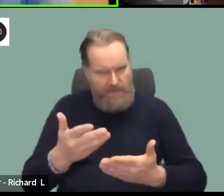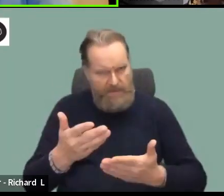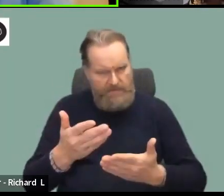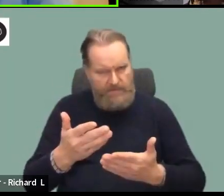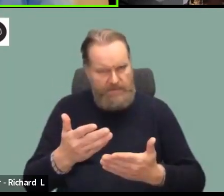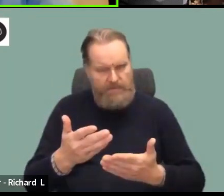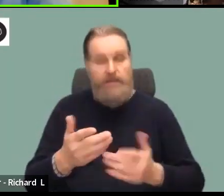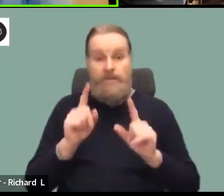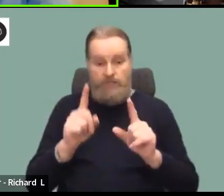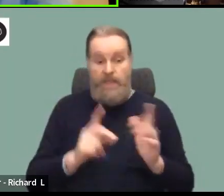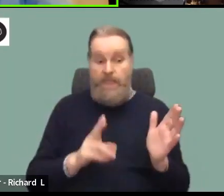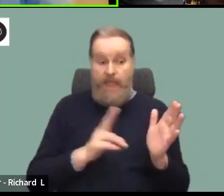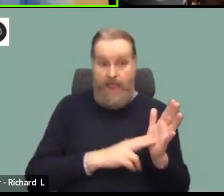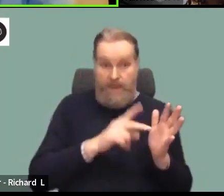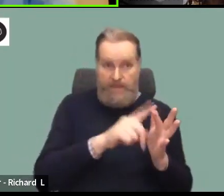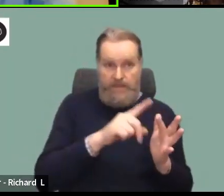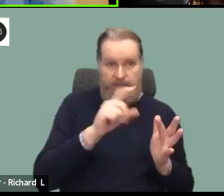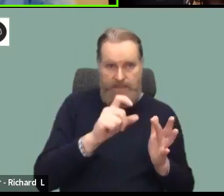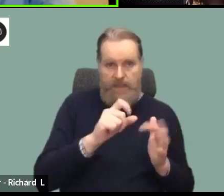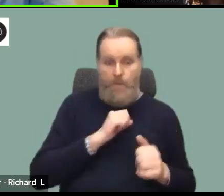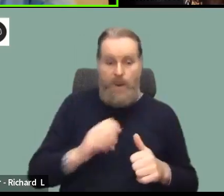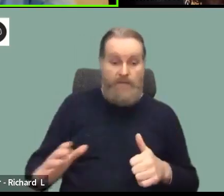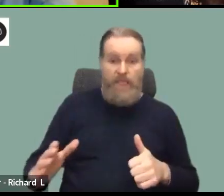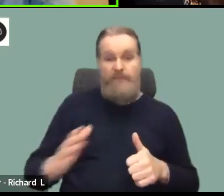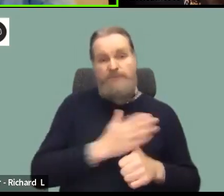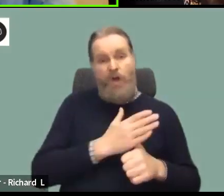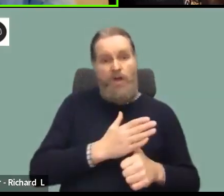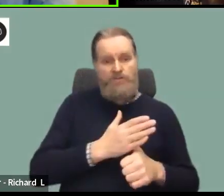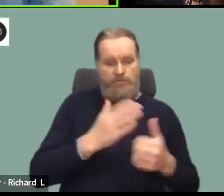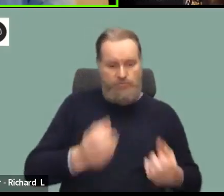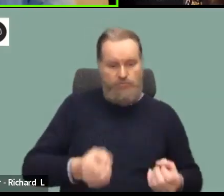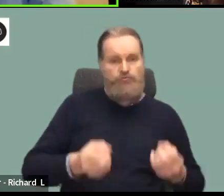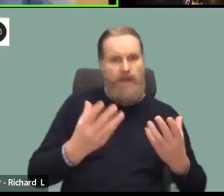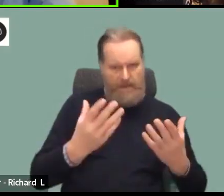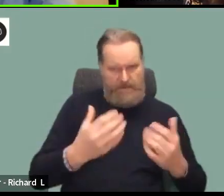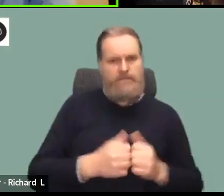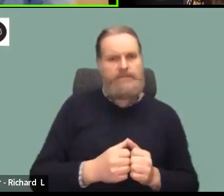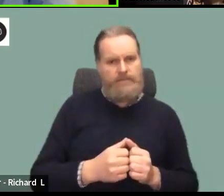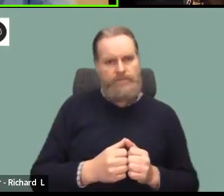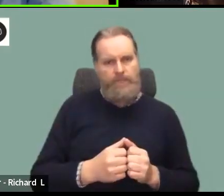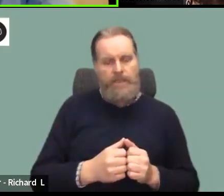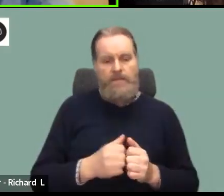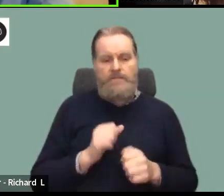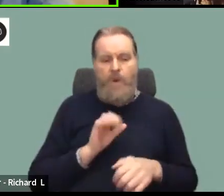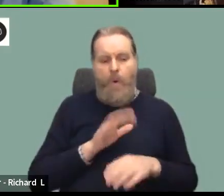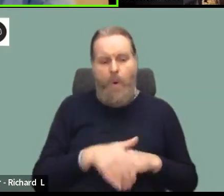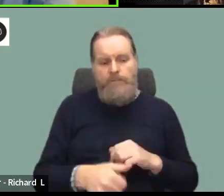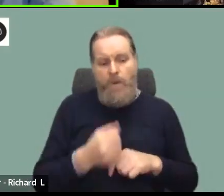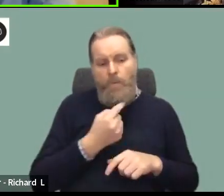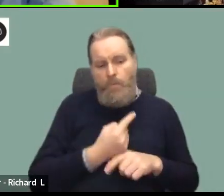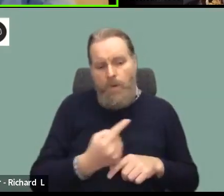misunderstanding of what we've done what the of what we've done what the NSA has done is called the first wave of. strike strike action cover covered strike action, covering the